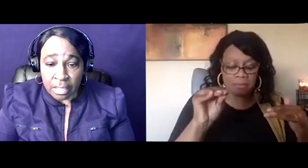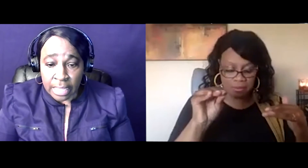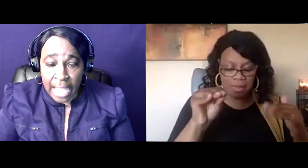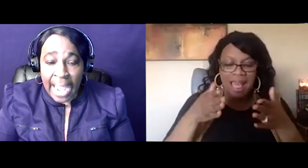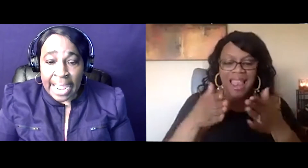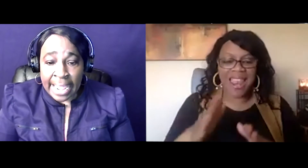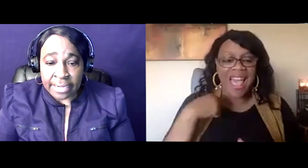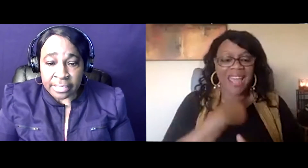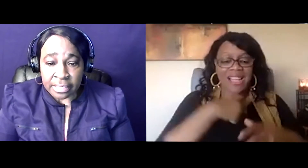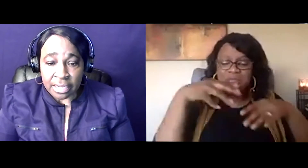I added,